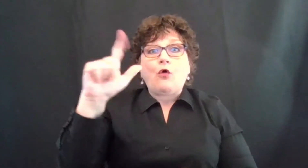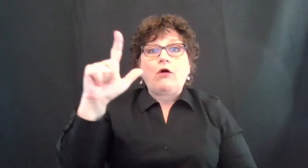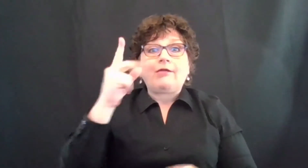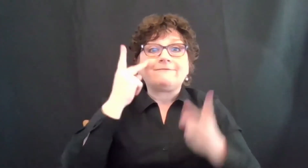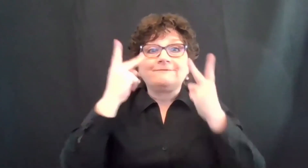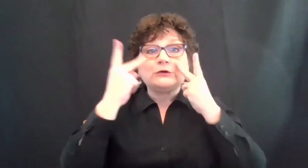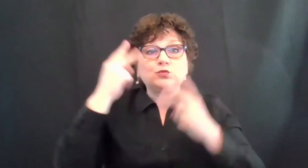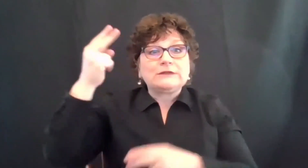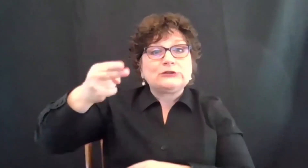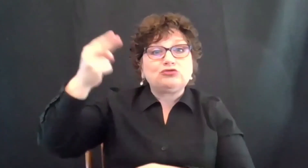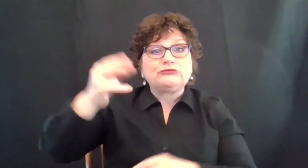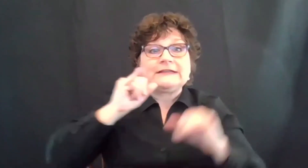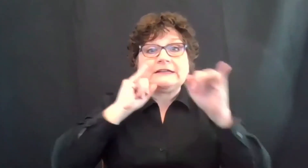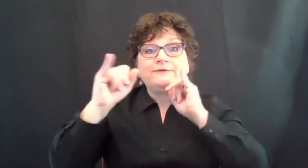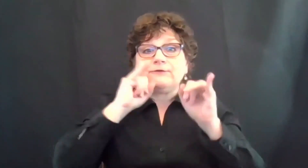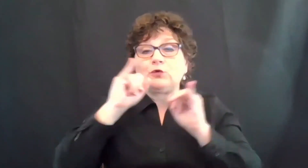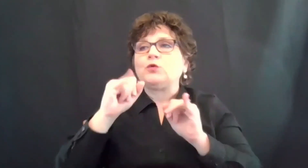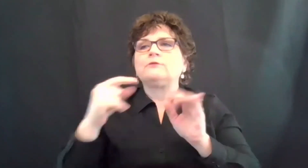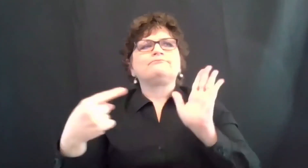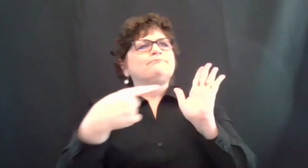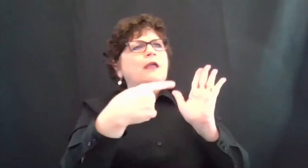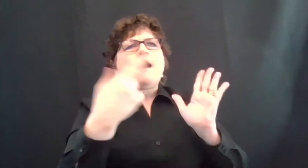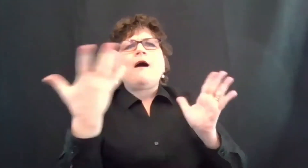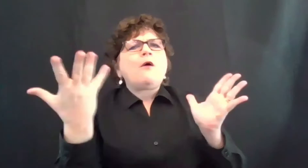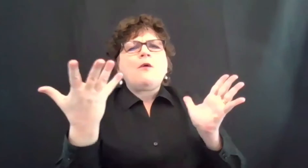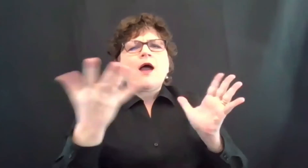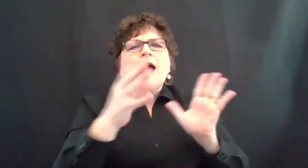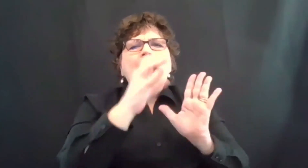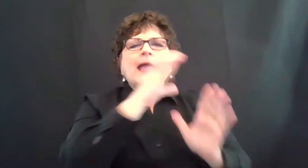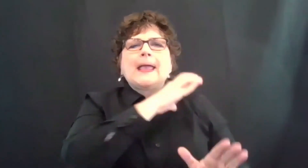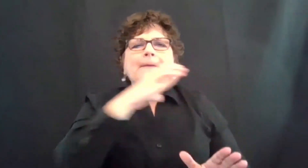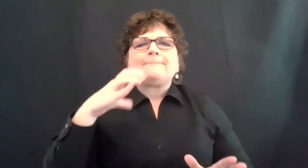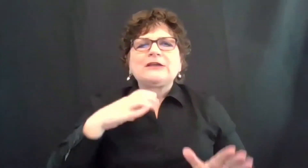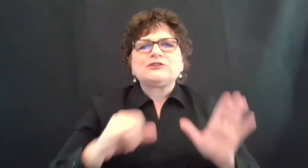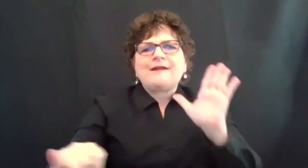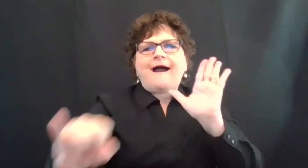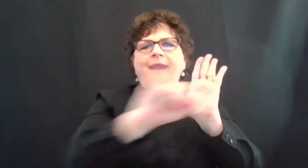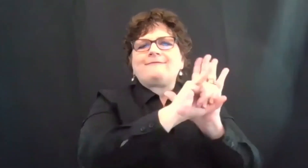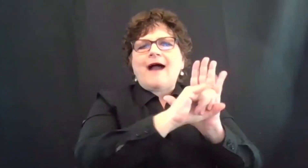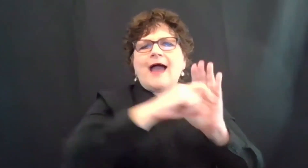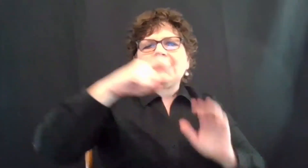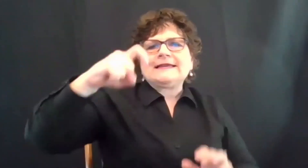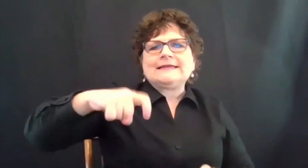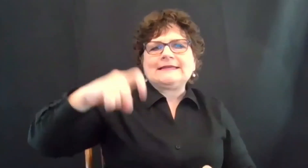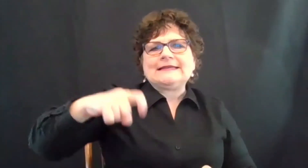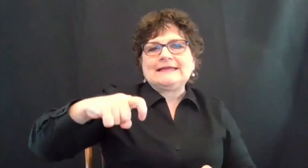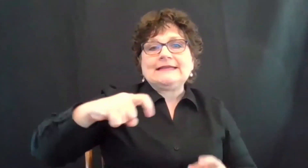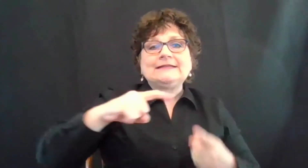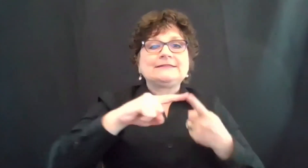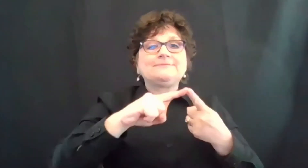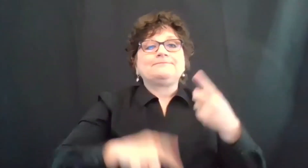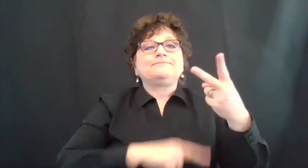oral-visual history interview, "..the Commission identifies the needs,